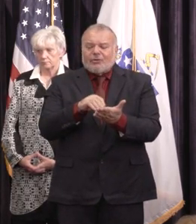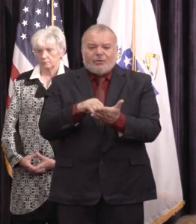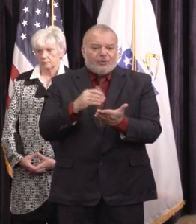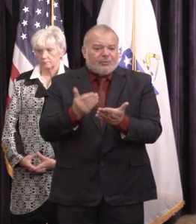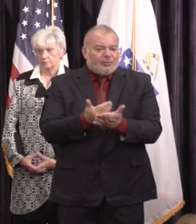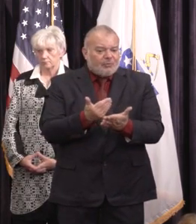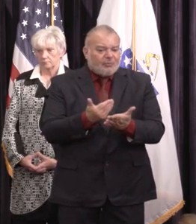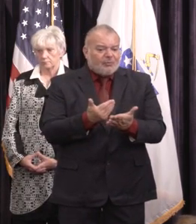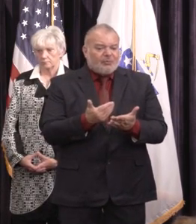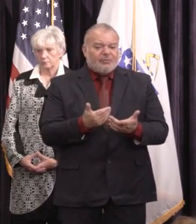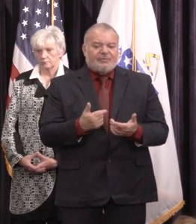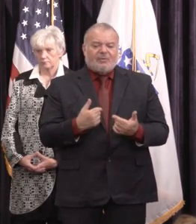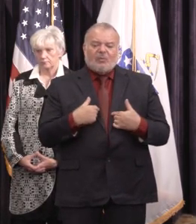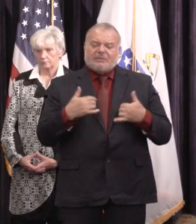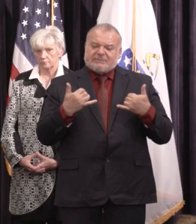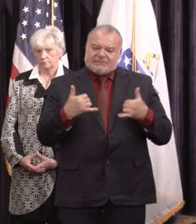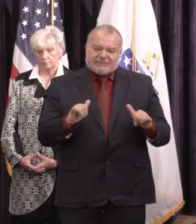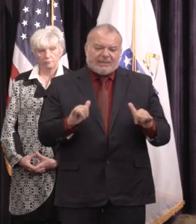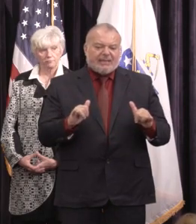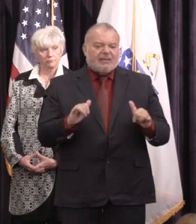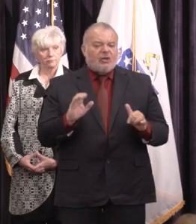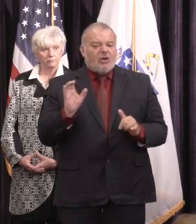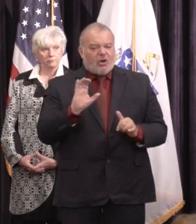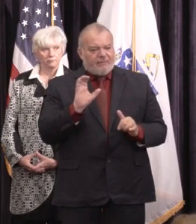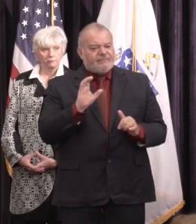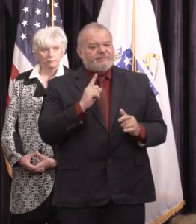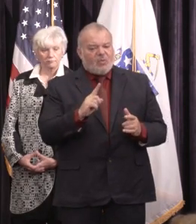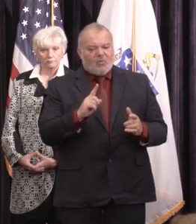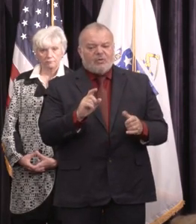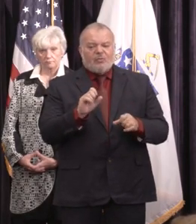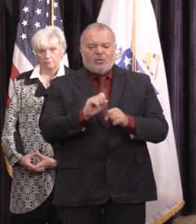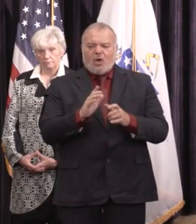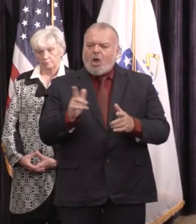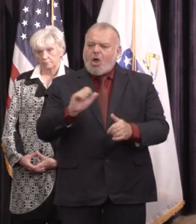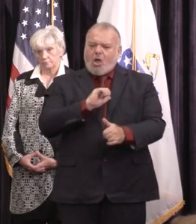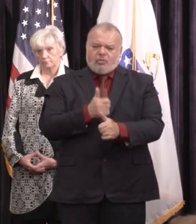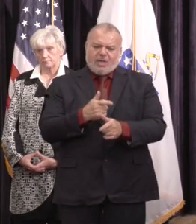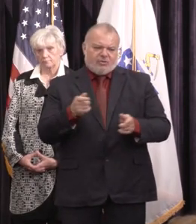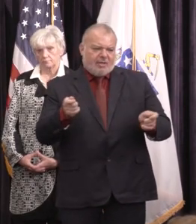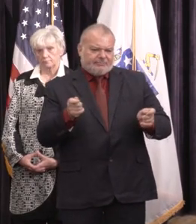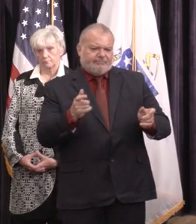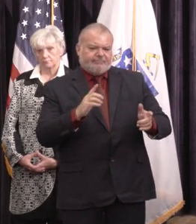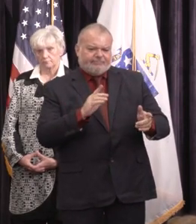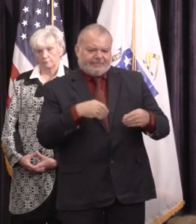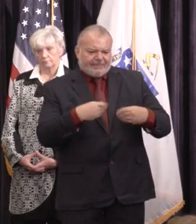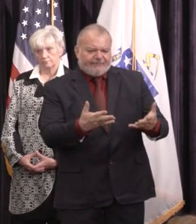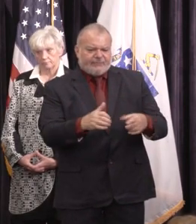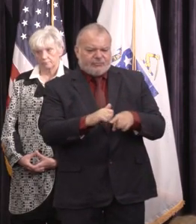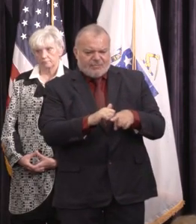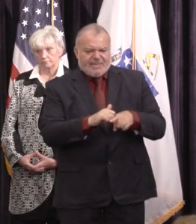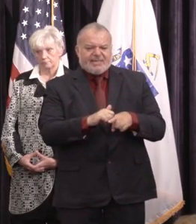for work authorizations. But I'm getting people working, building self-sufficiency,